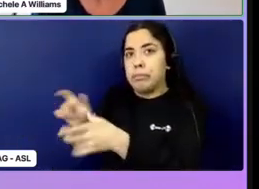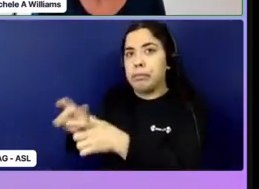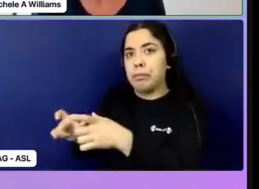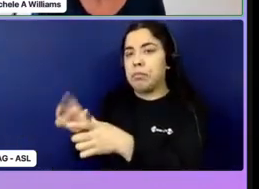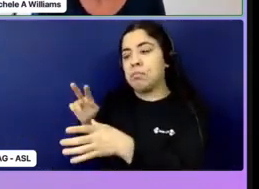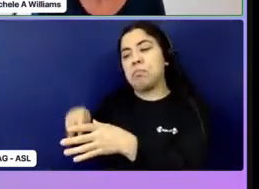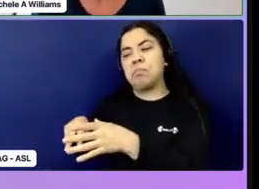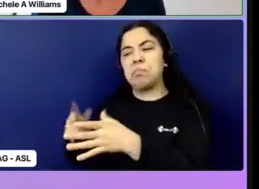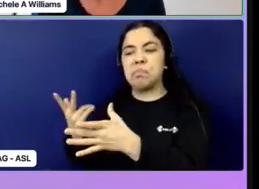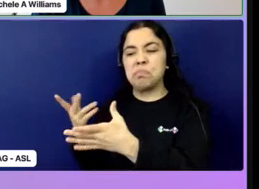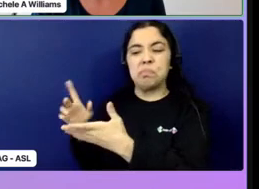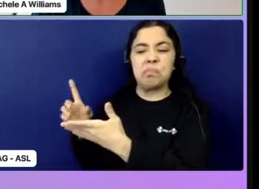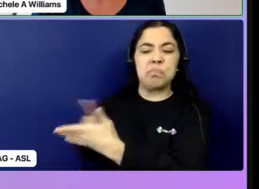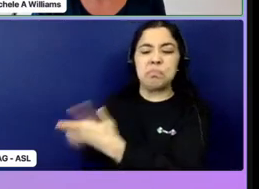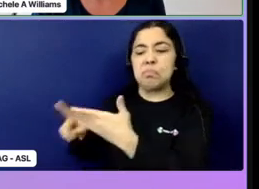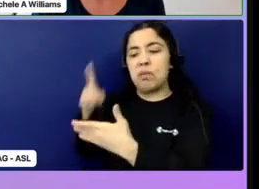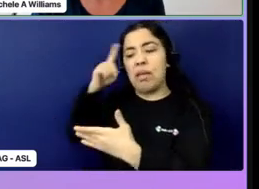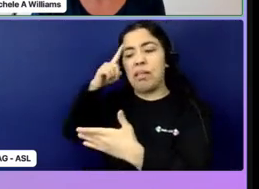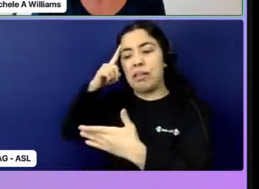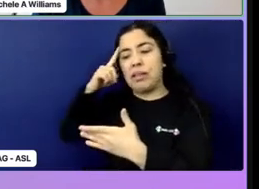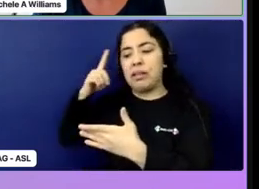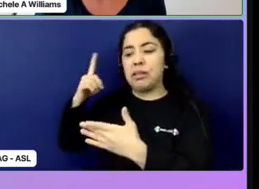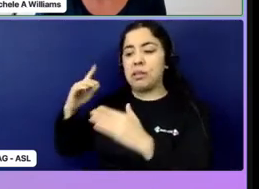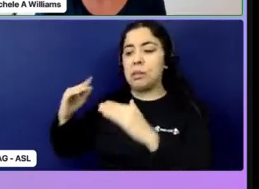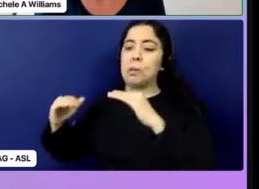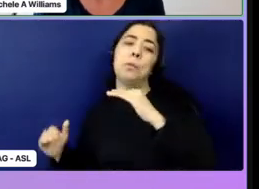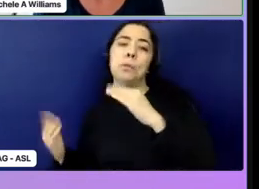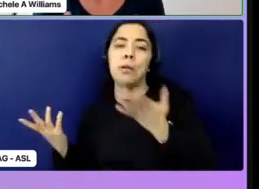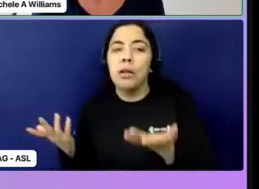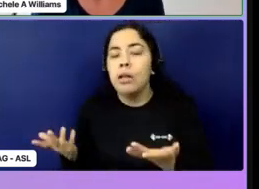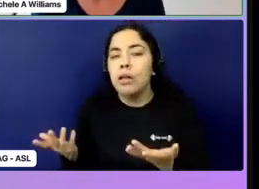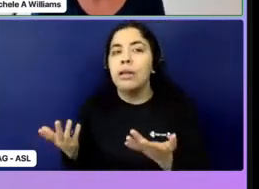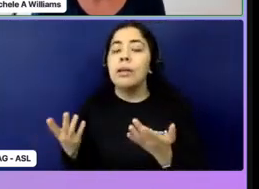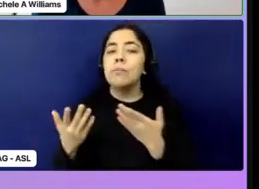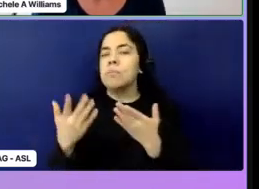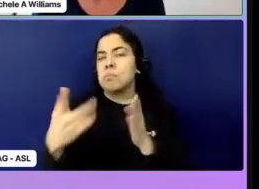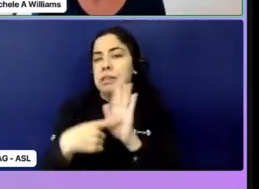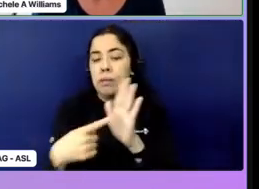as abelism. That is at a basic level of disregard or lesson view of disabled people. So here are some